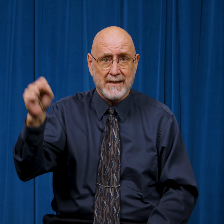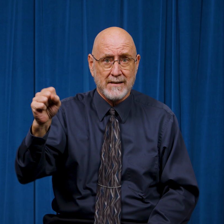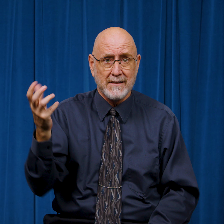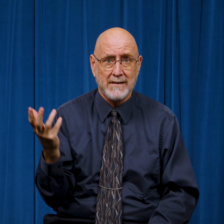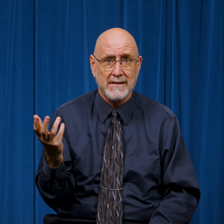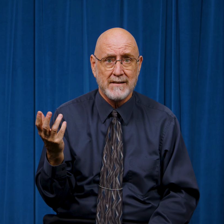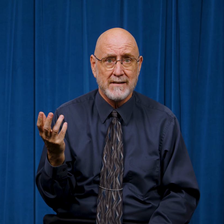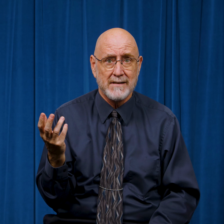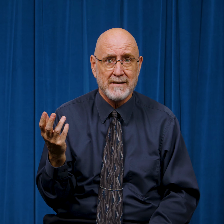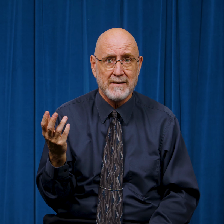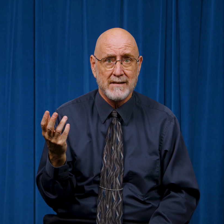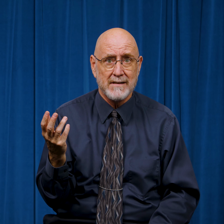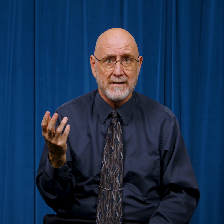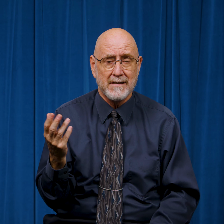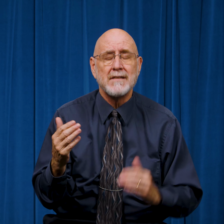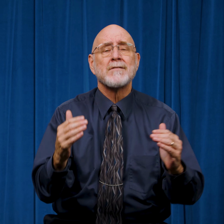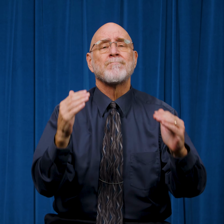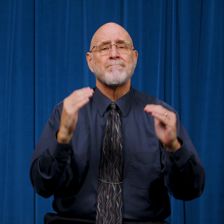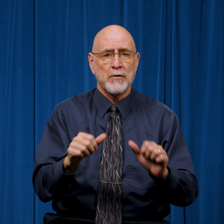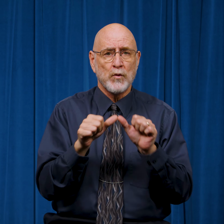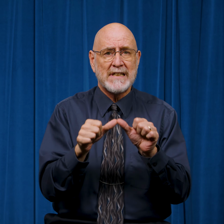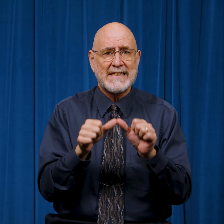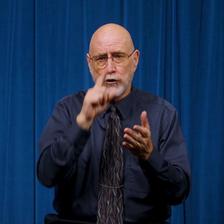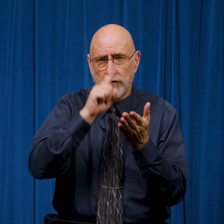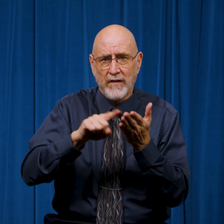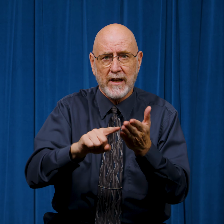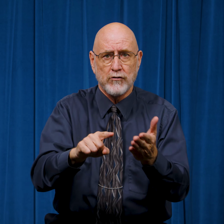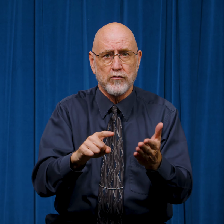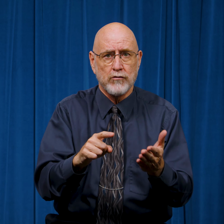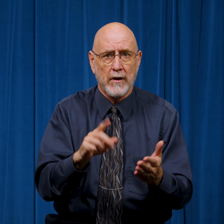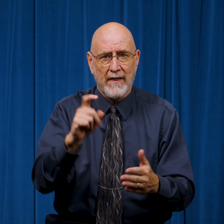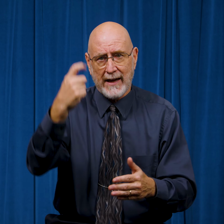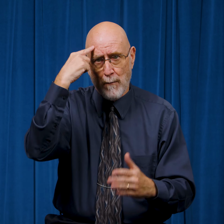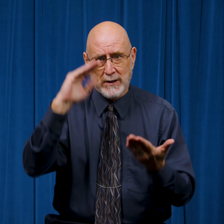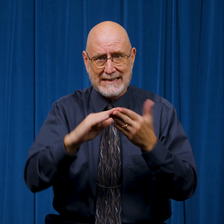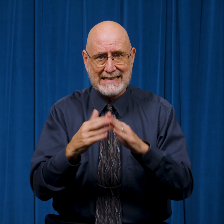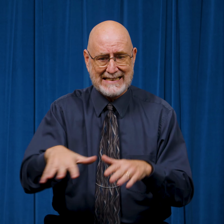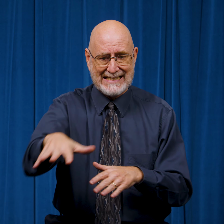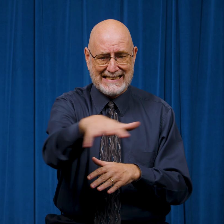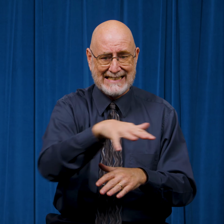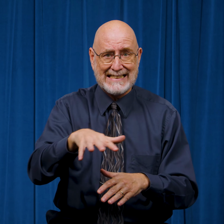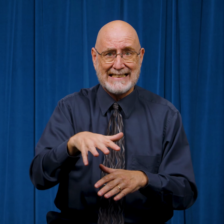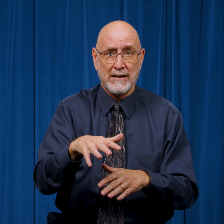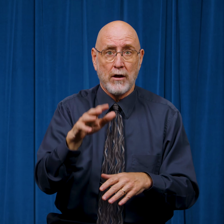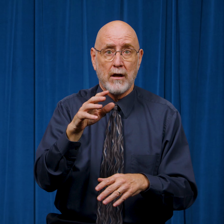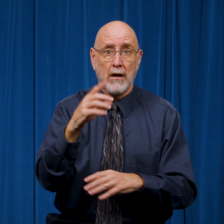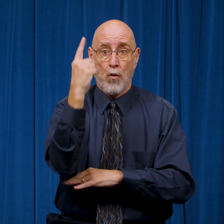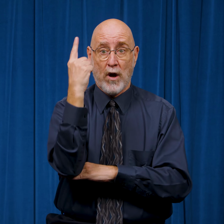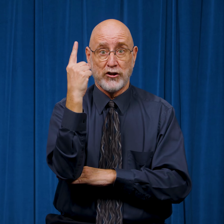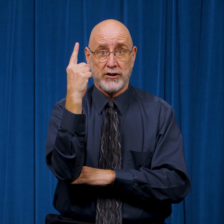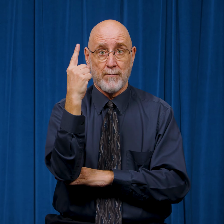Now, as we continue to investigate the heart of the capital city, we find as we look west from the Washington Monument,